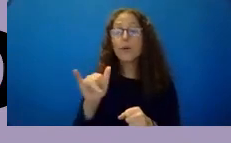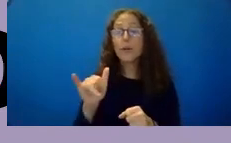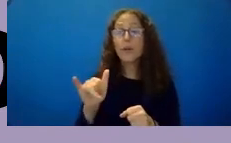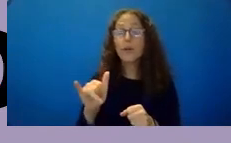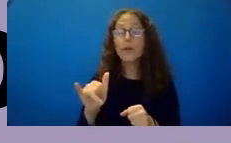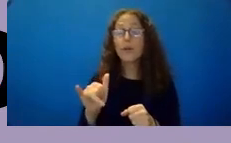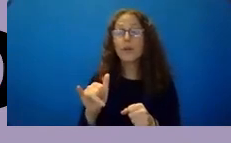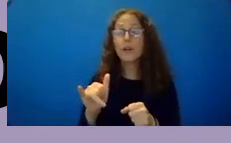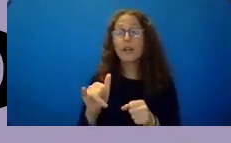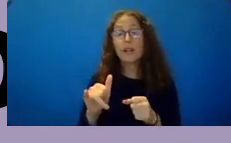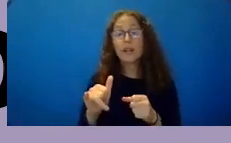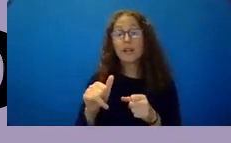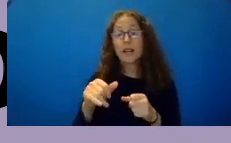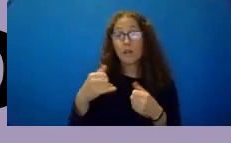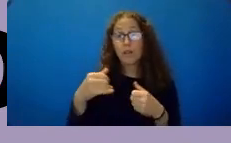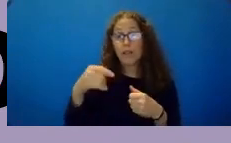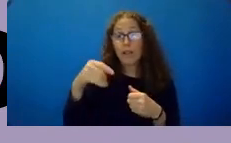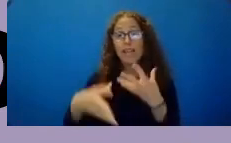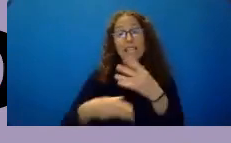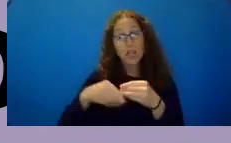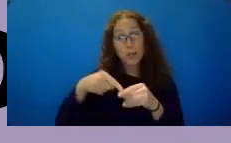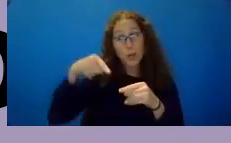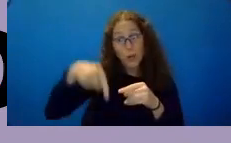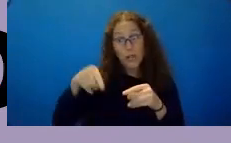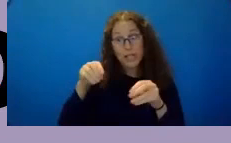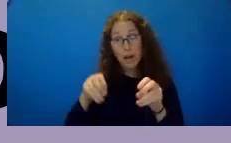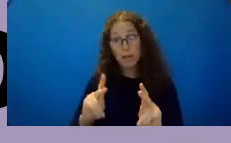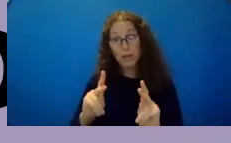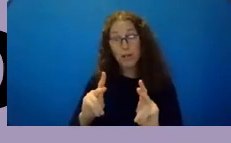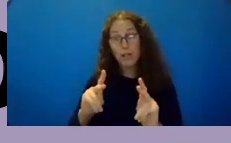, I BELIEVE YOU SHOULD BE ABLE TO HIT THE RAISE HAND FUNCTION